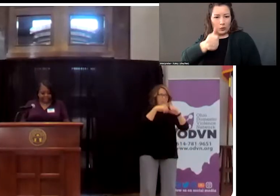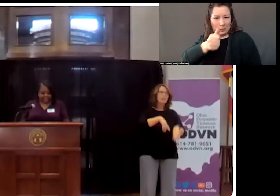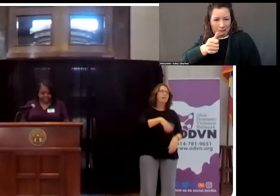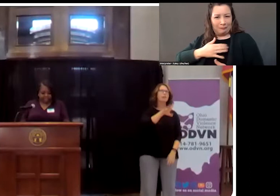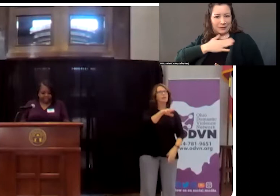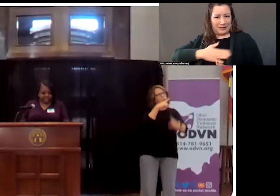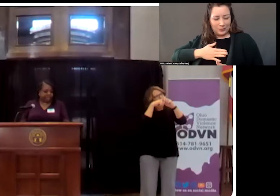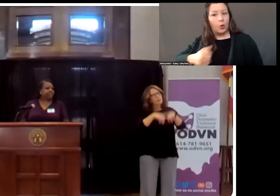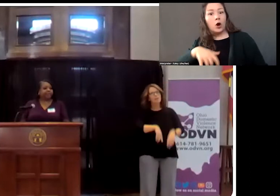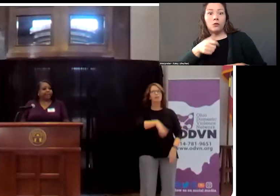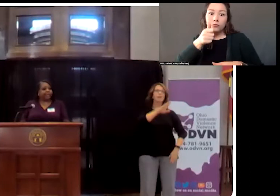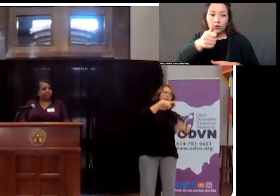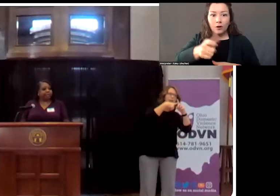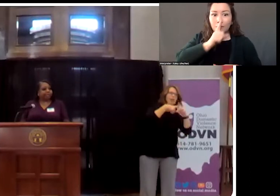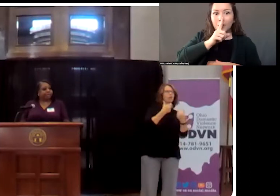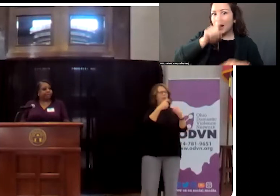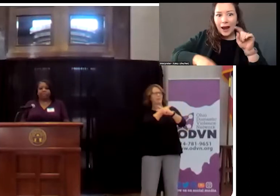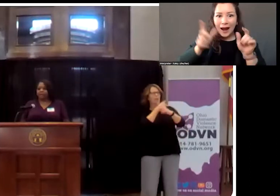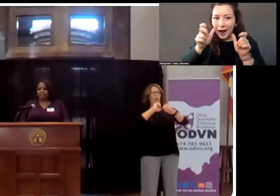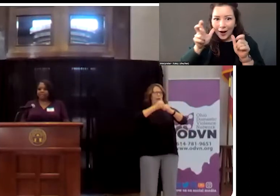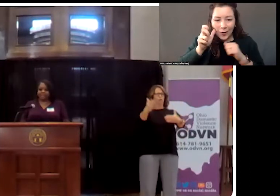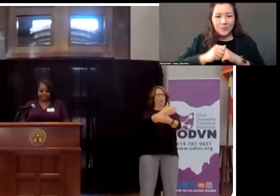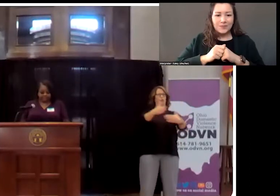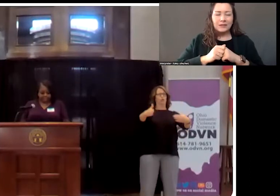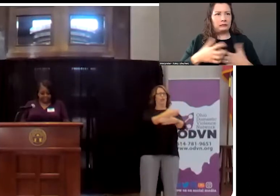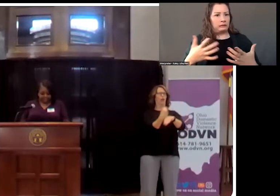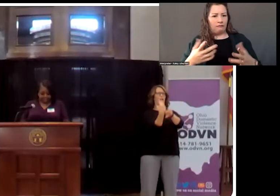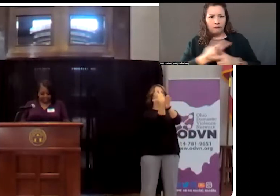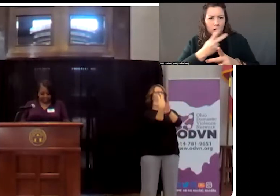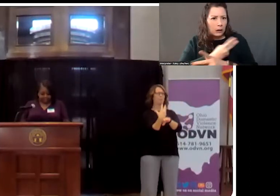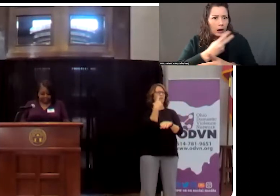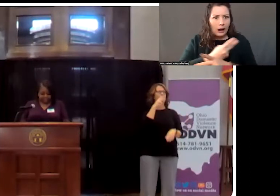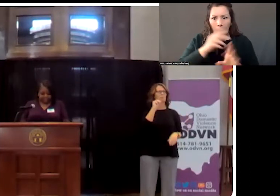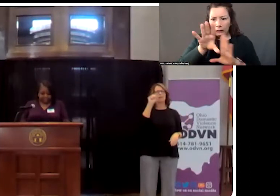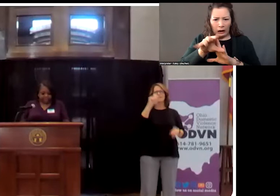discovering how to share your camera on Microsoft Teams.